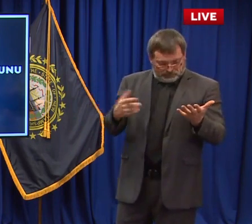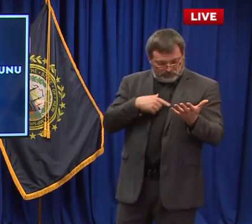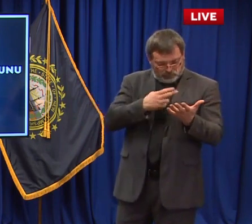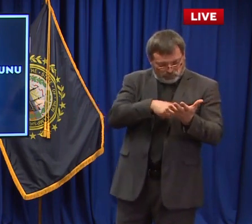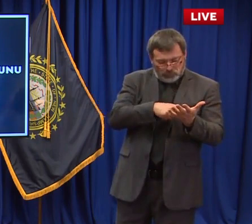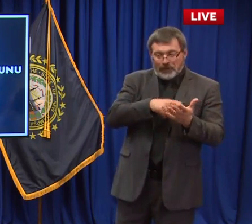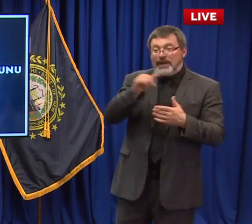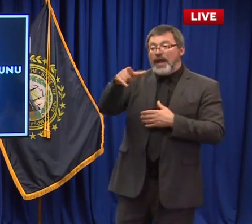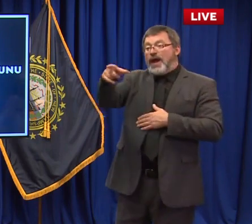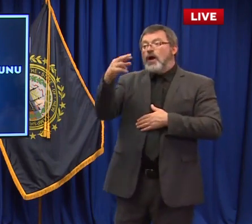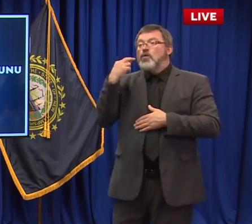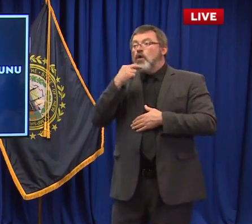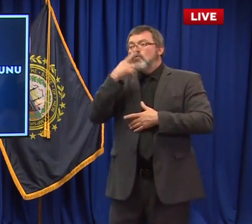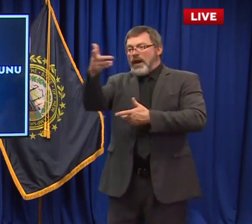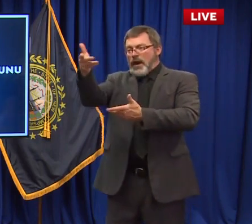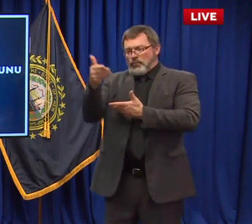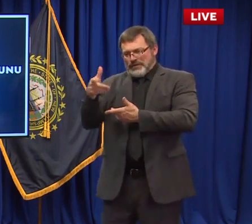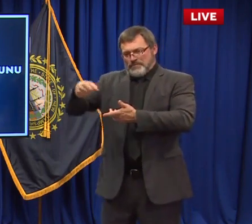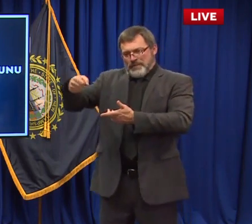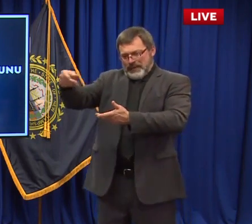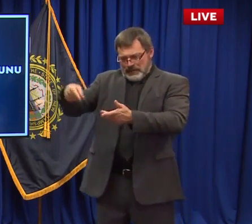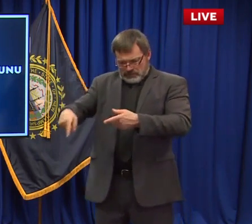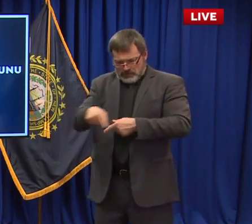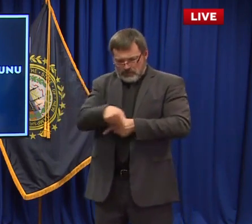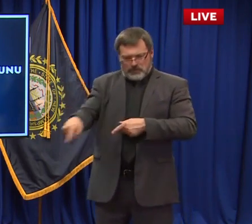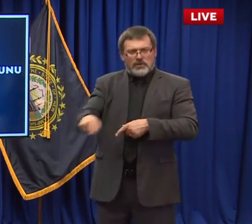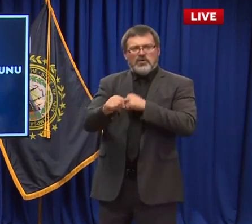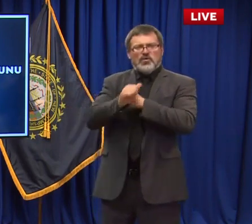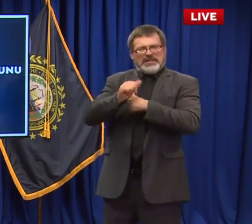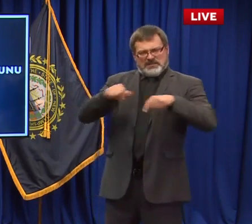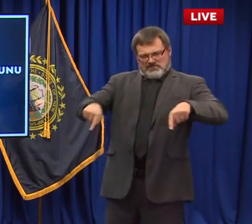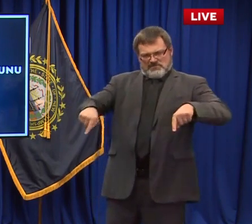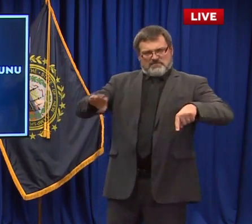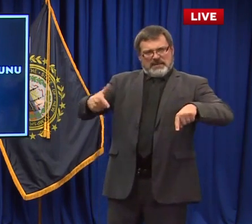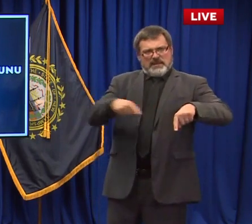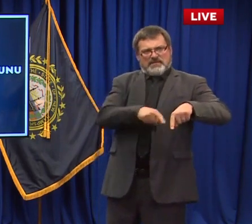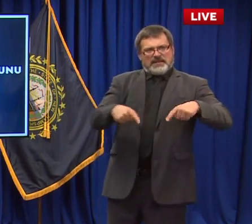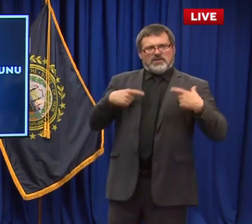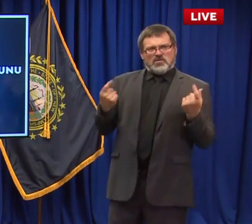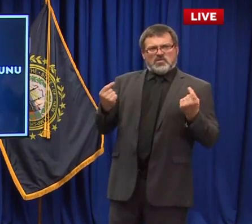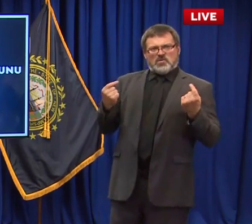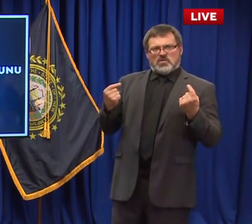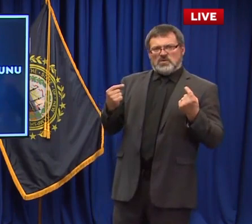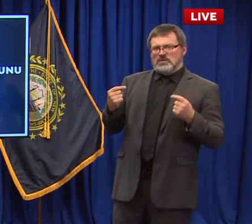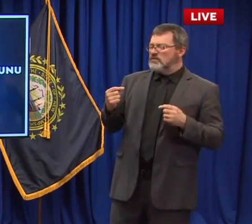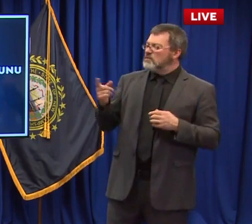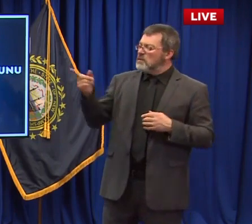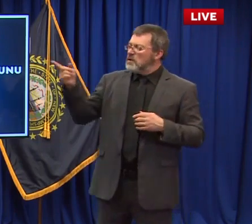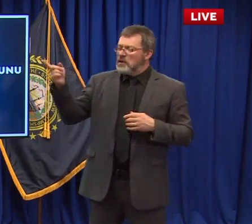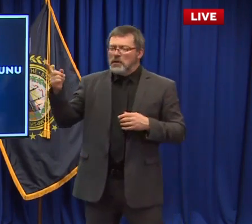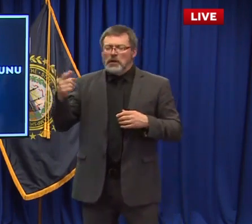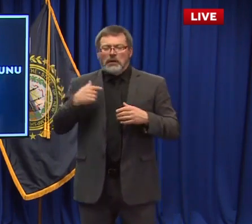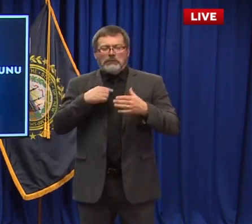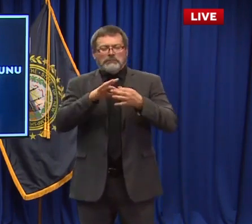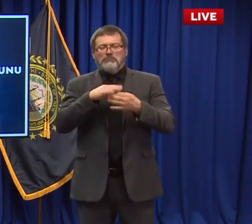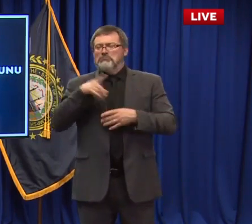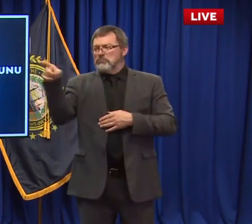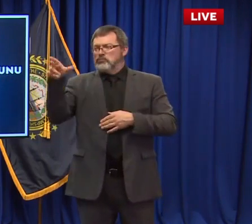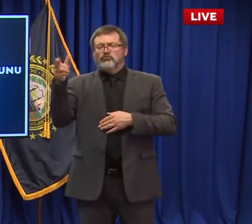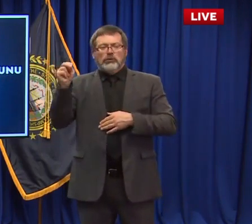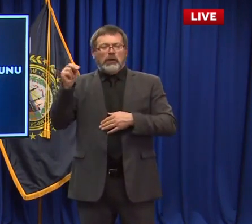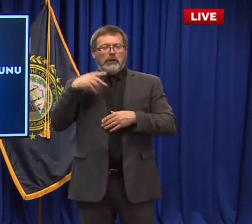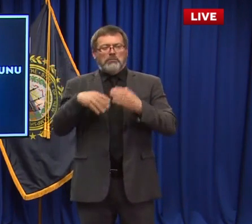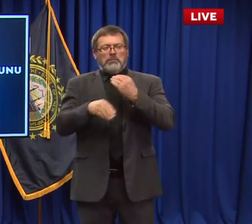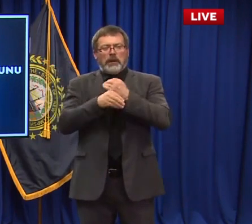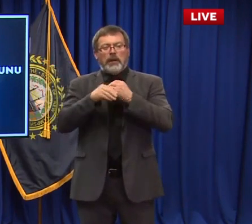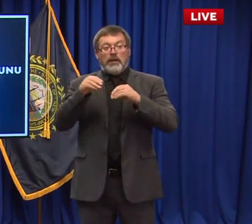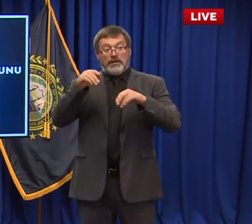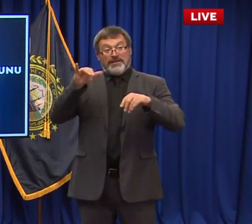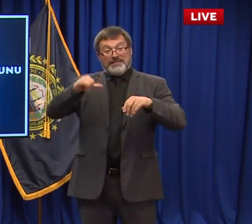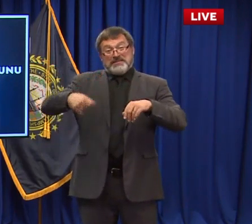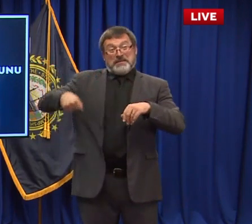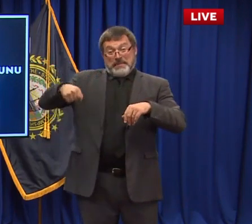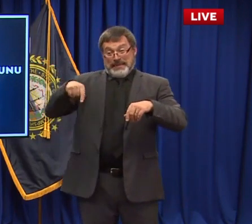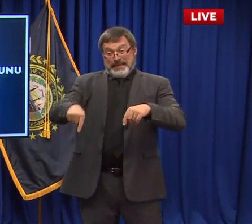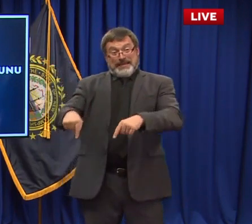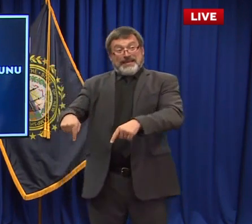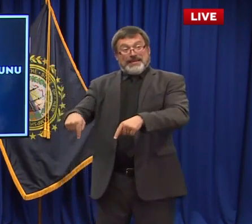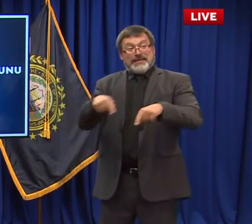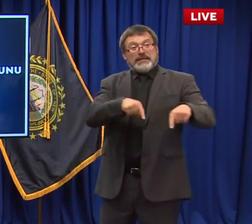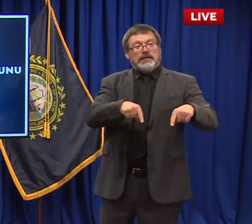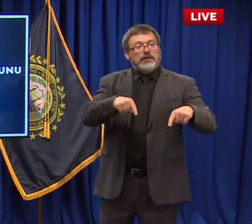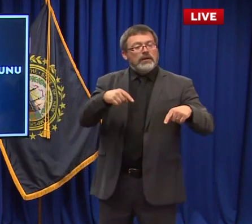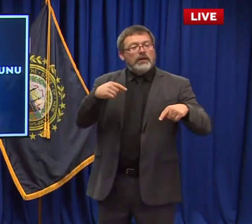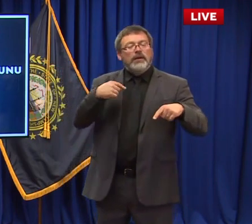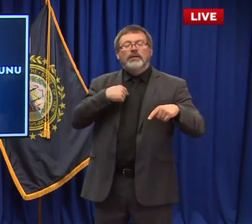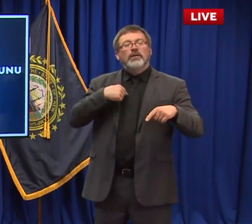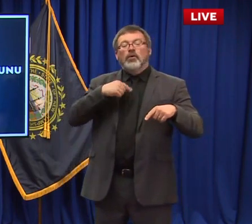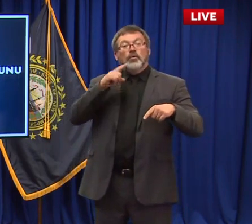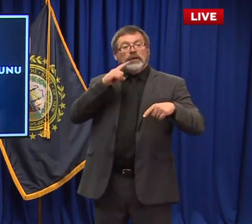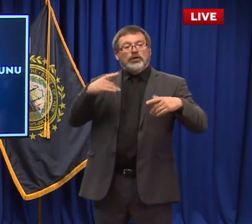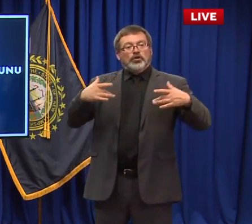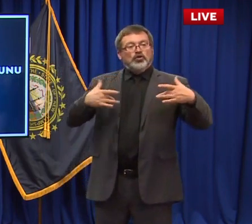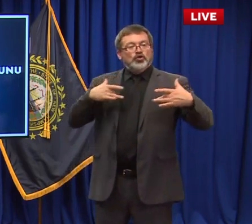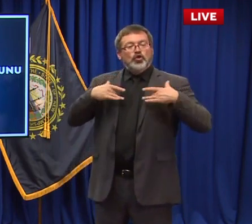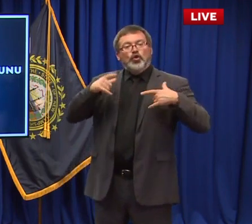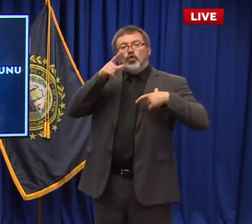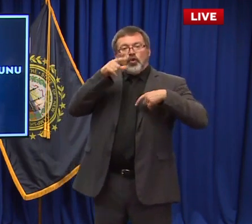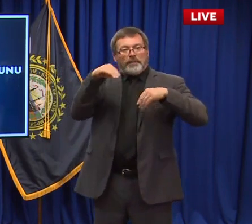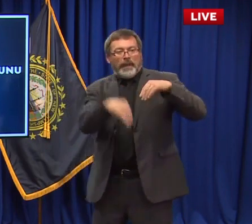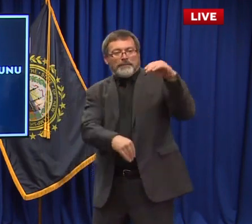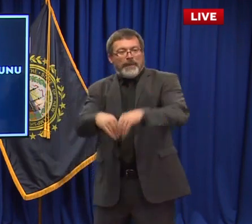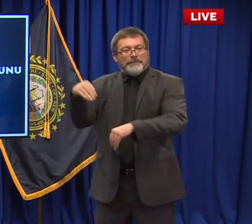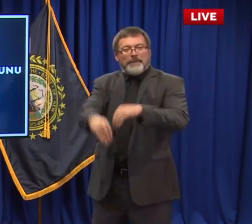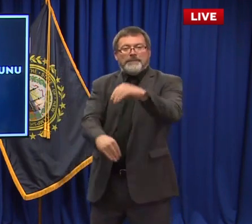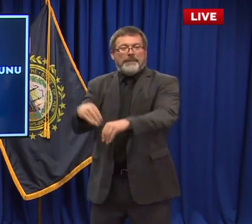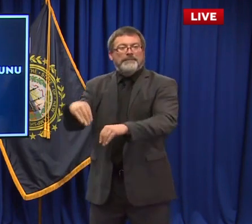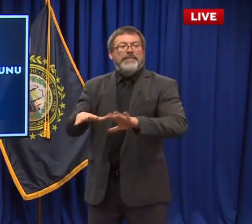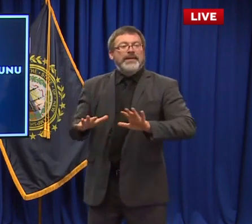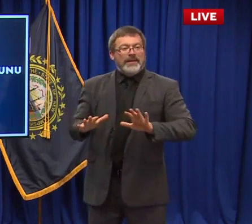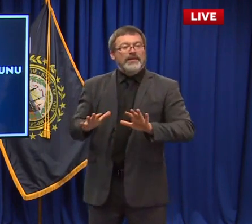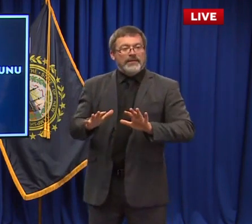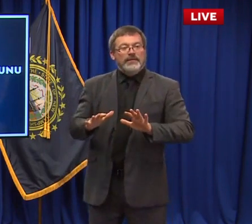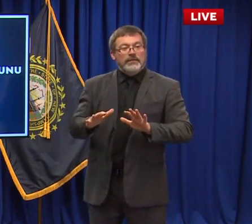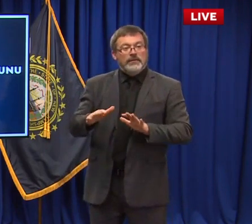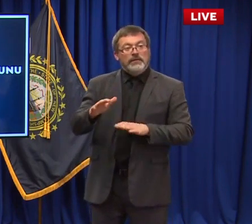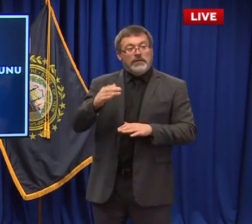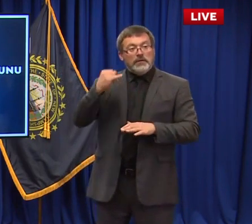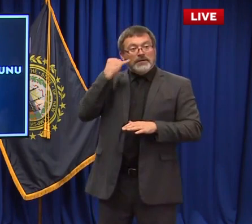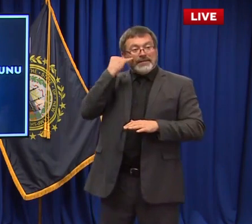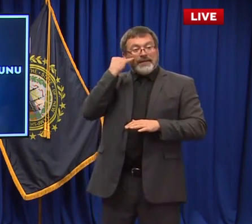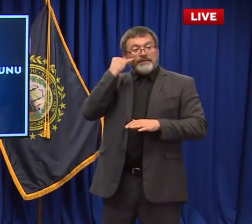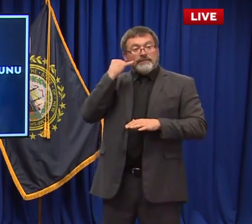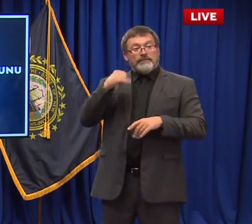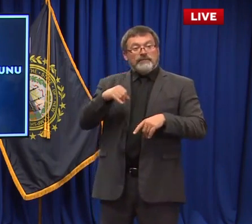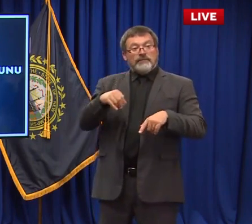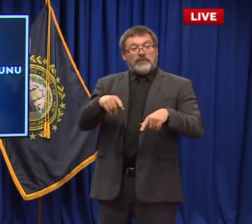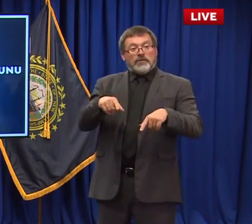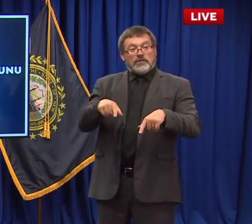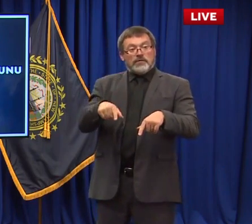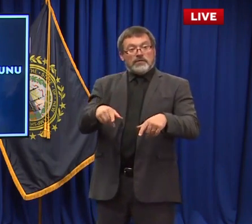THE RISK THAT WE HAVE ALWAYS SEEN WITH THE REASONABLE BAGS ARE GOING FROM ONE PERSON -- SOMEONE WHO IS BAGGING COME THE ACTUAL BACKER THEMSELVES, THEY ARE PUTTING